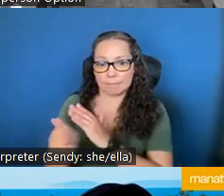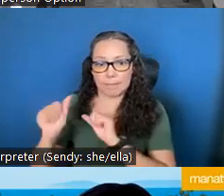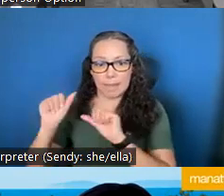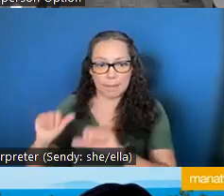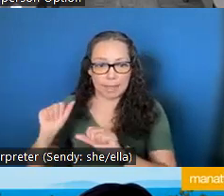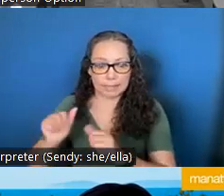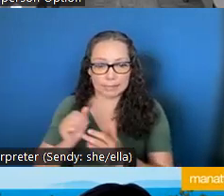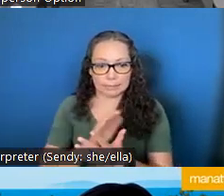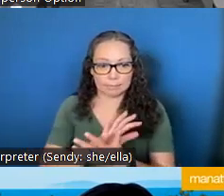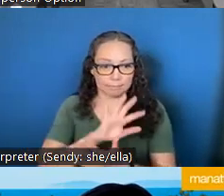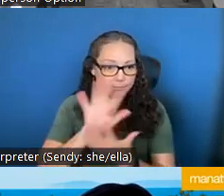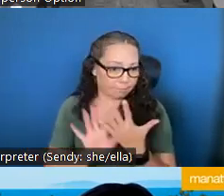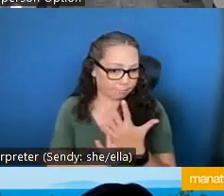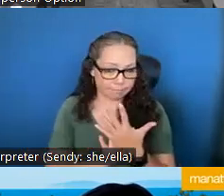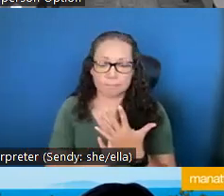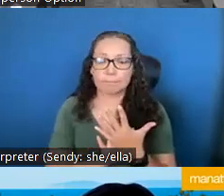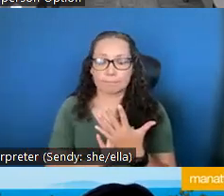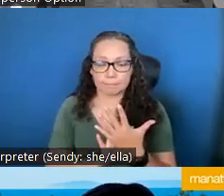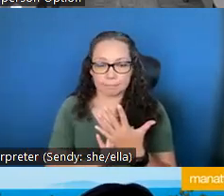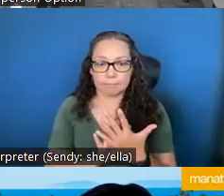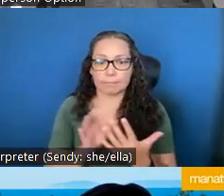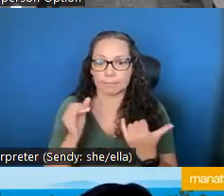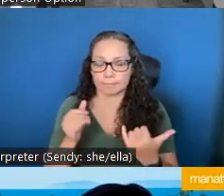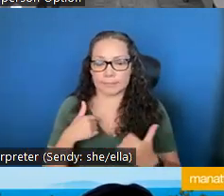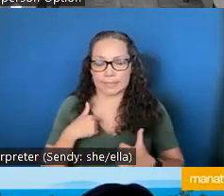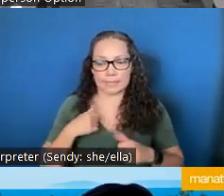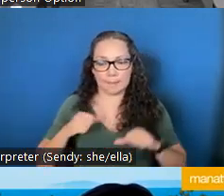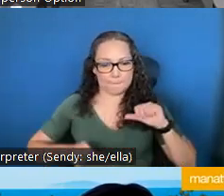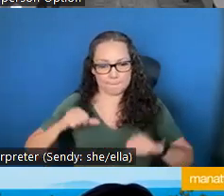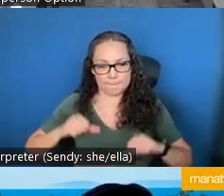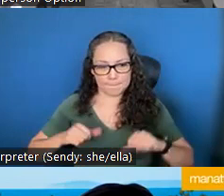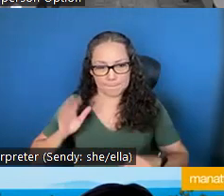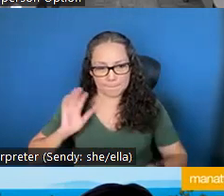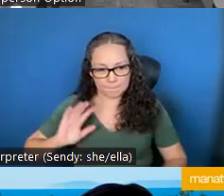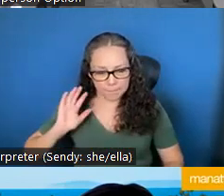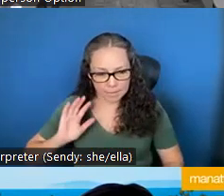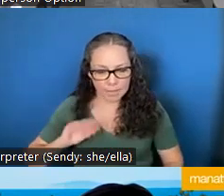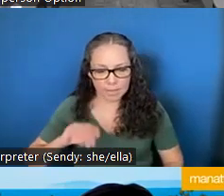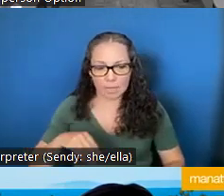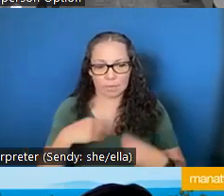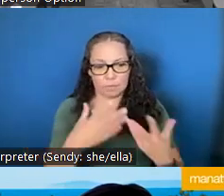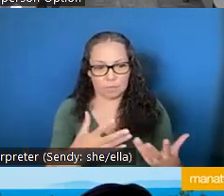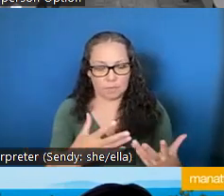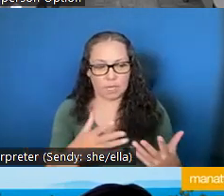was my hesitation was just uh uh saying that adrcs provide children services I think that's